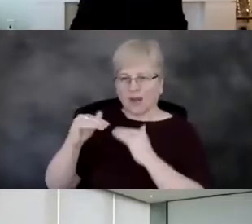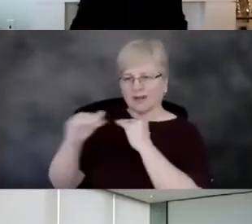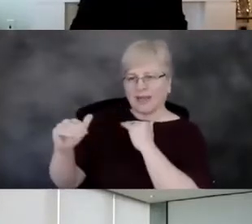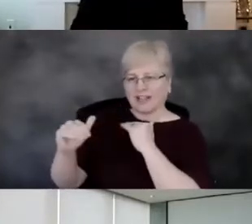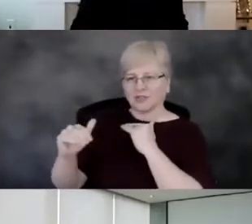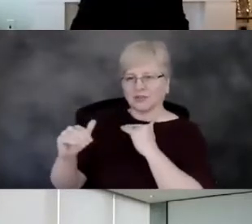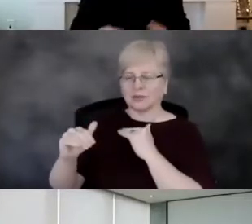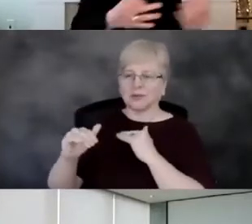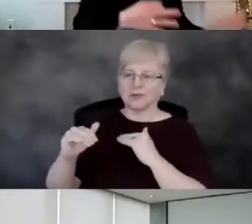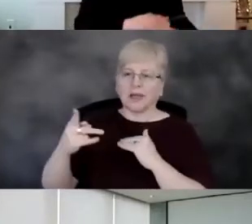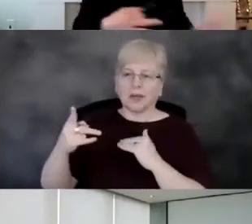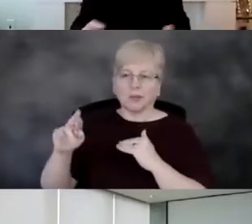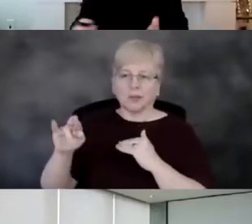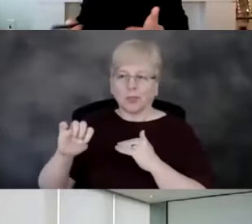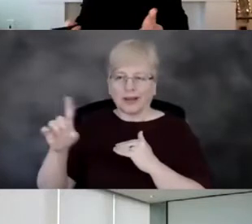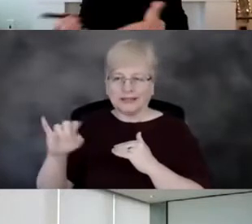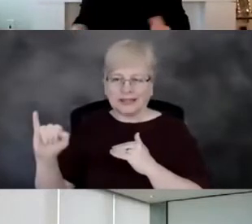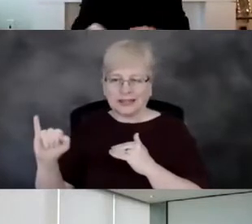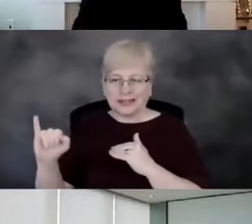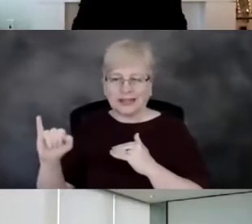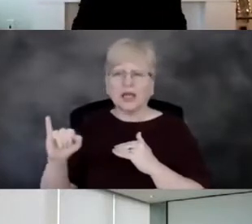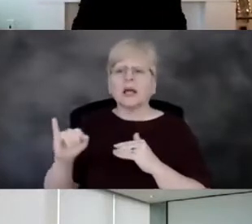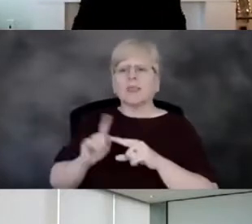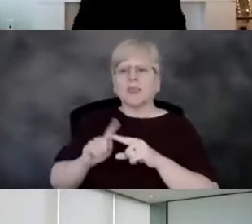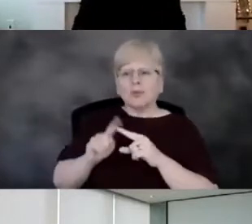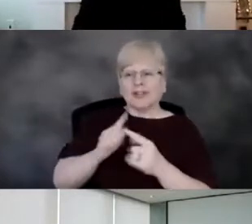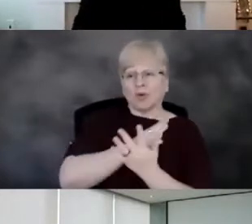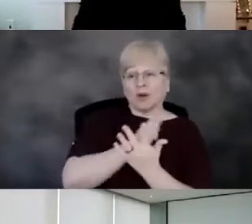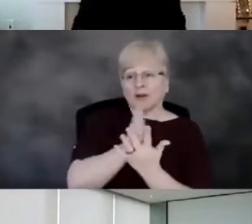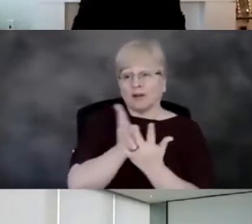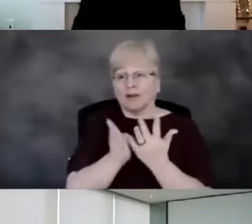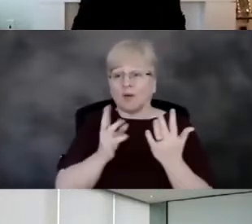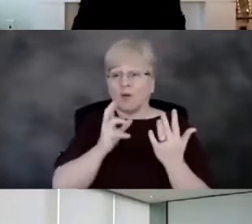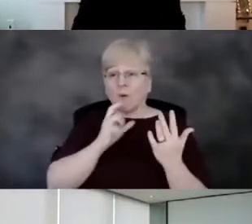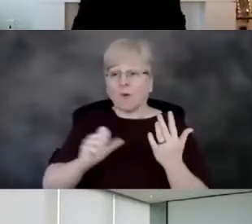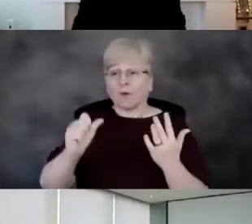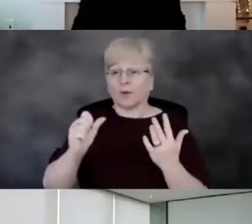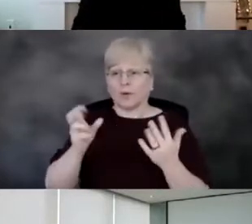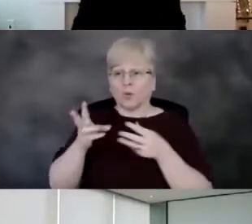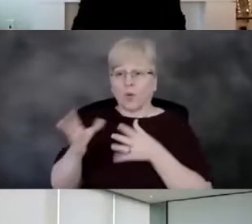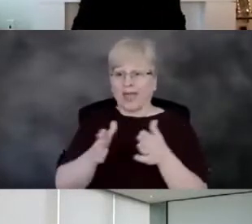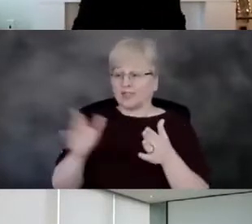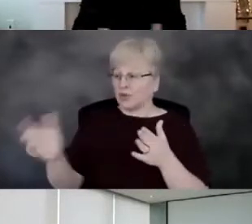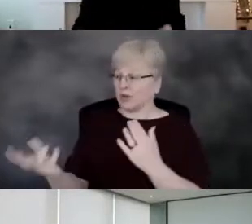16:08:11 to it. You can use those modalities within the interactive presentation,